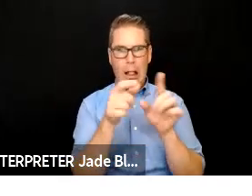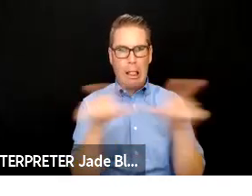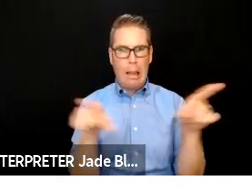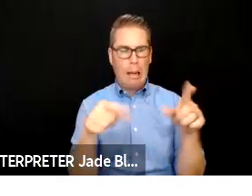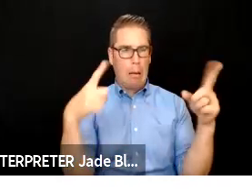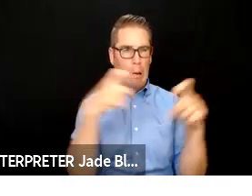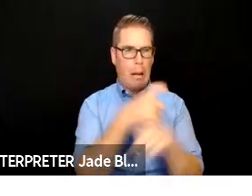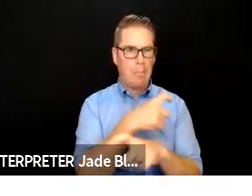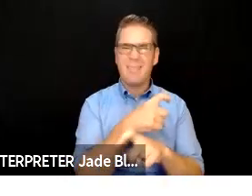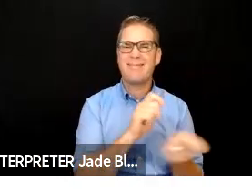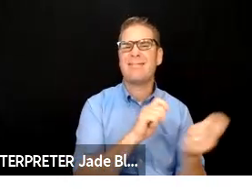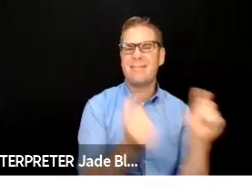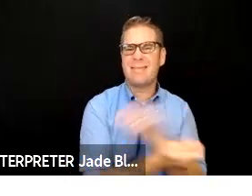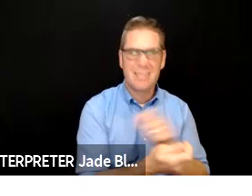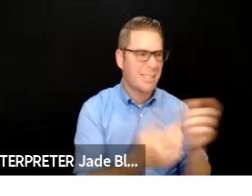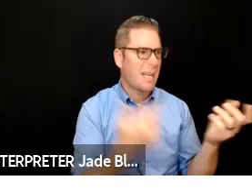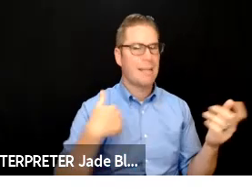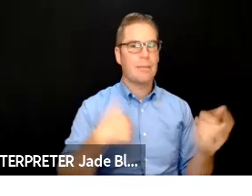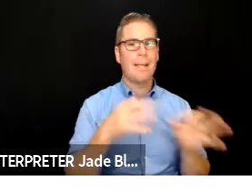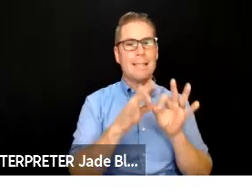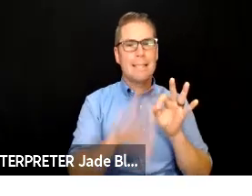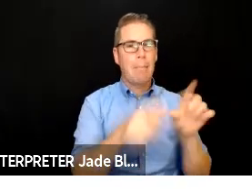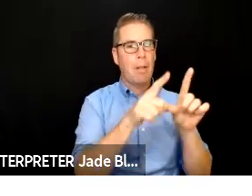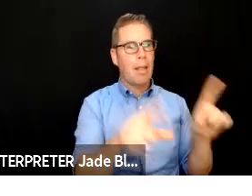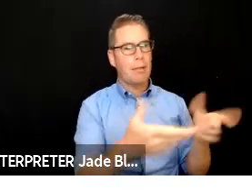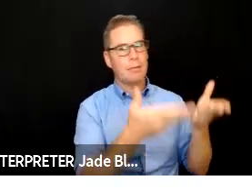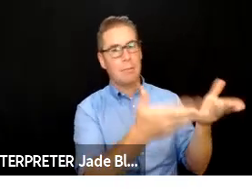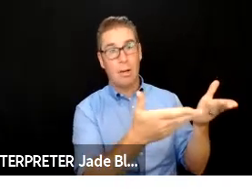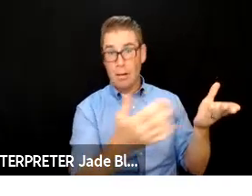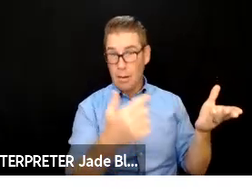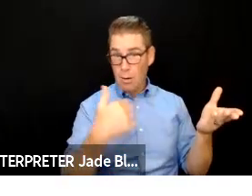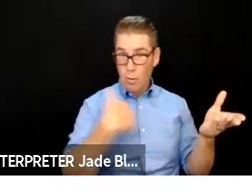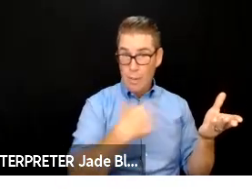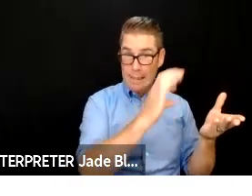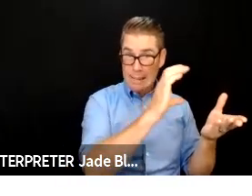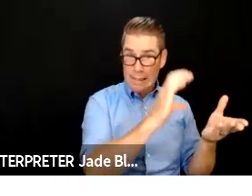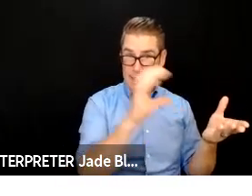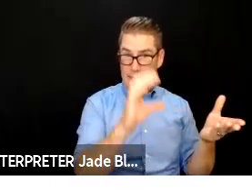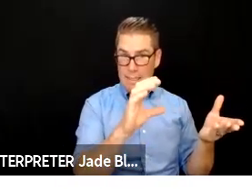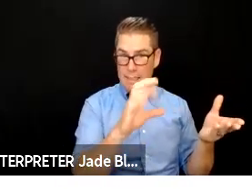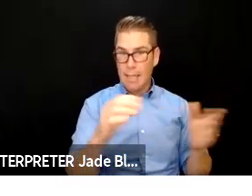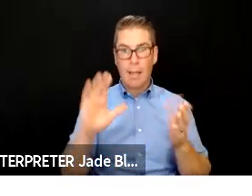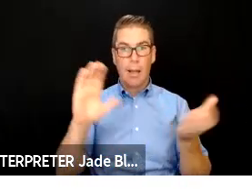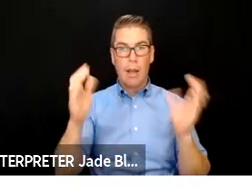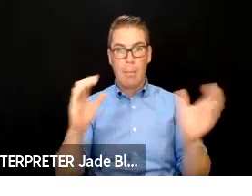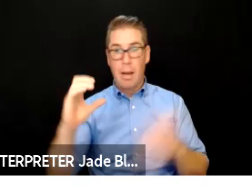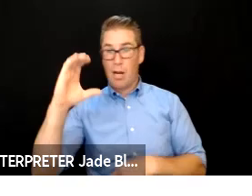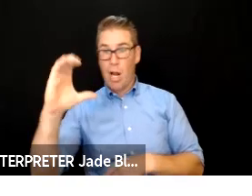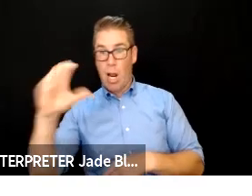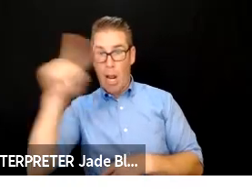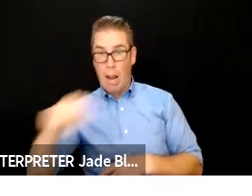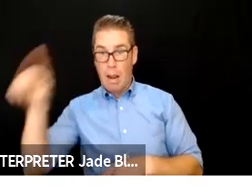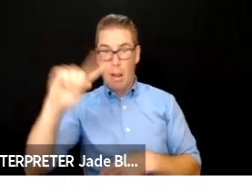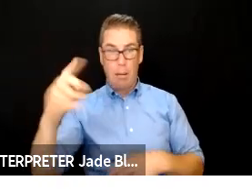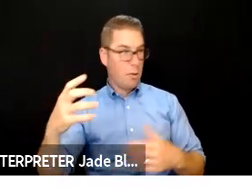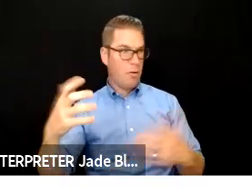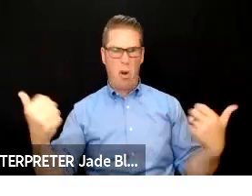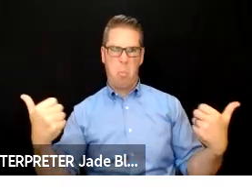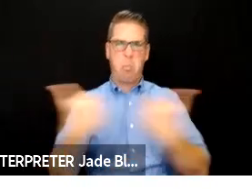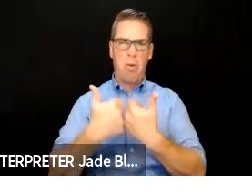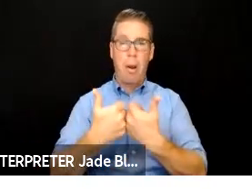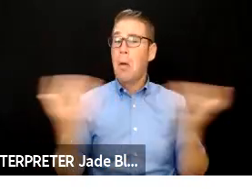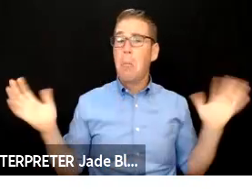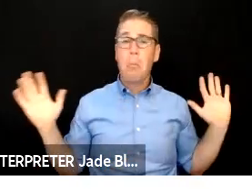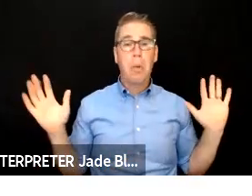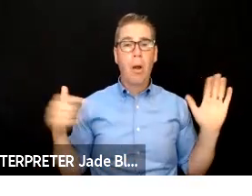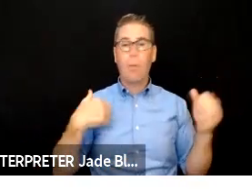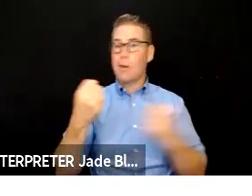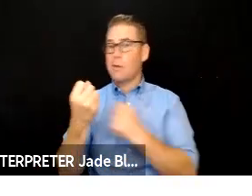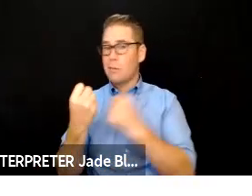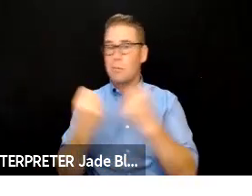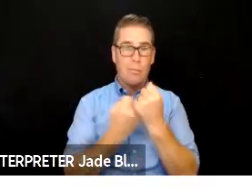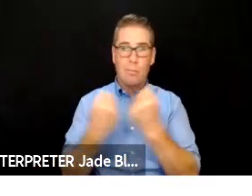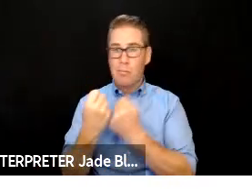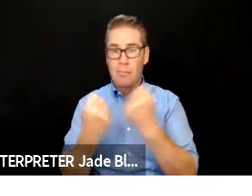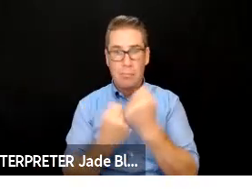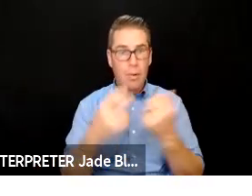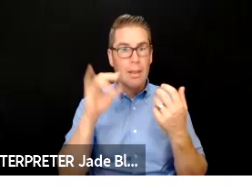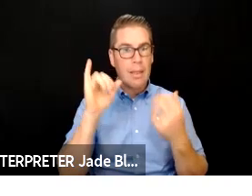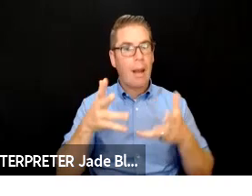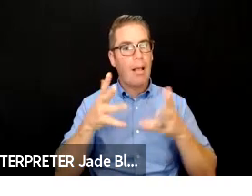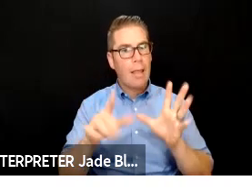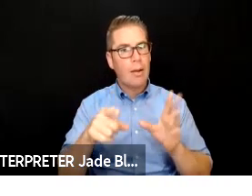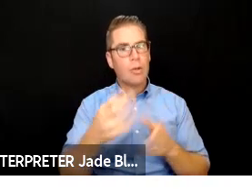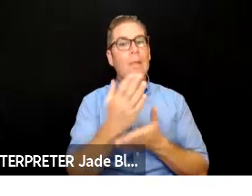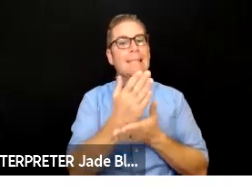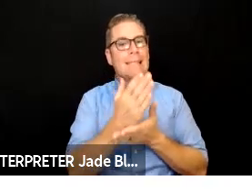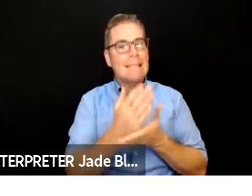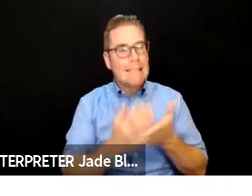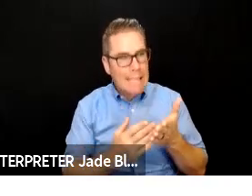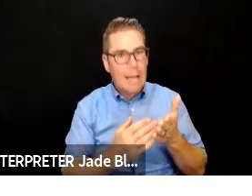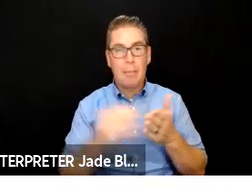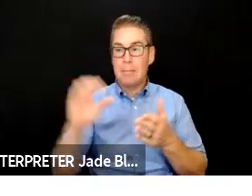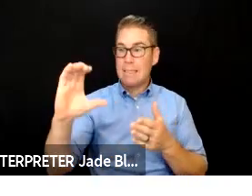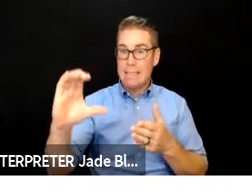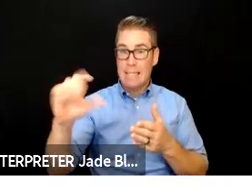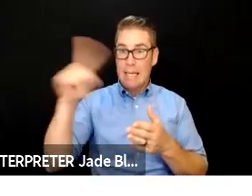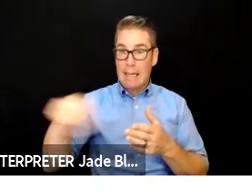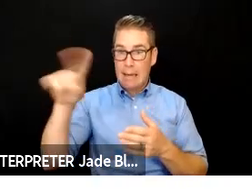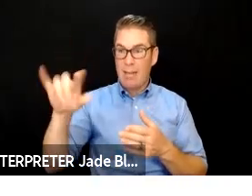Now CC isn't meant to compete with copyright, but to compliment it. It allows you to retain your copyright, while granted permission to make certain uses of it upon certain conditions. If the big C is like a red light then CC is agreement.